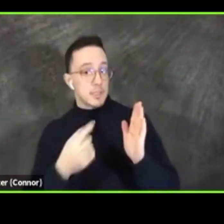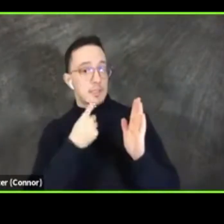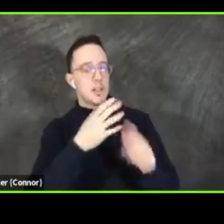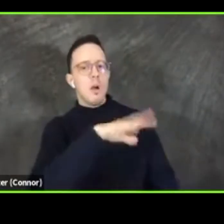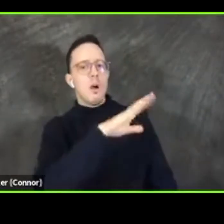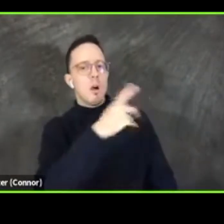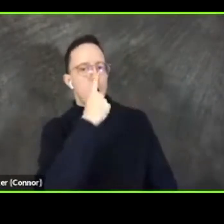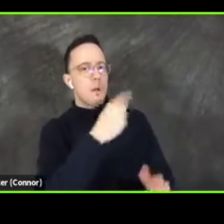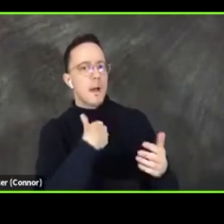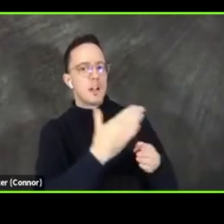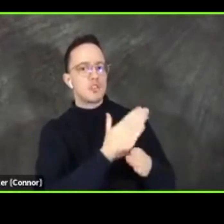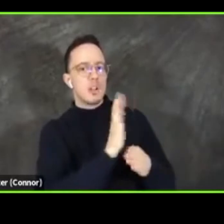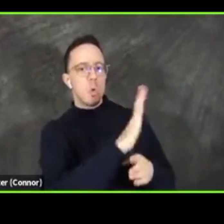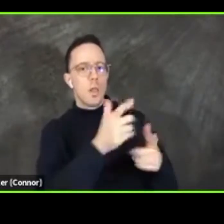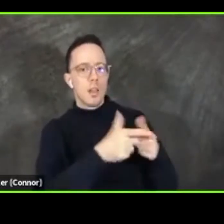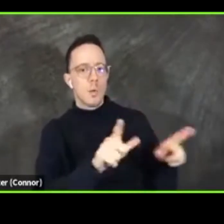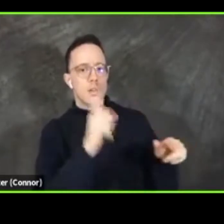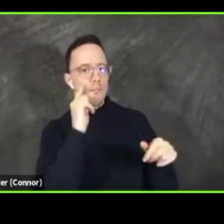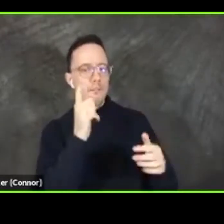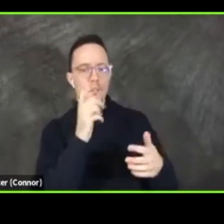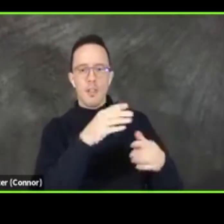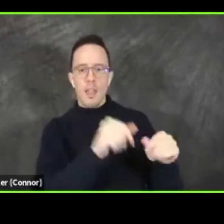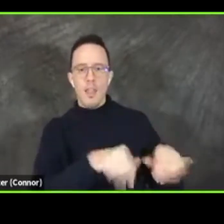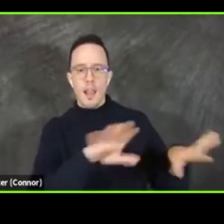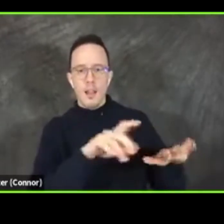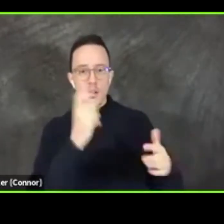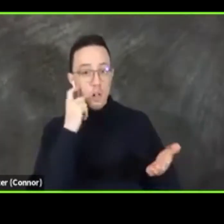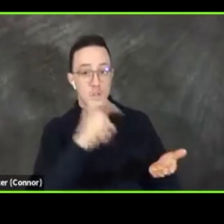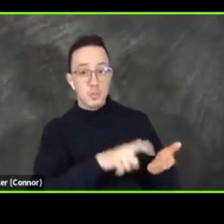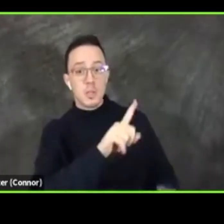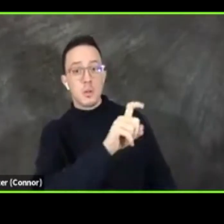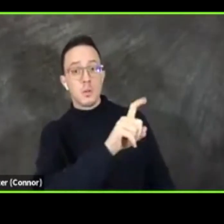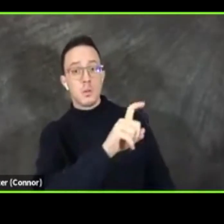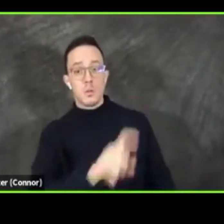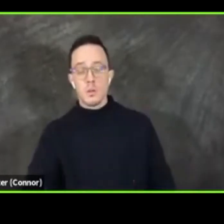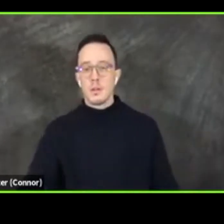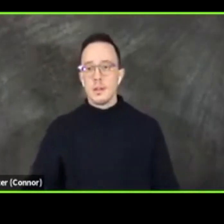“PROTOCOLS.” AT THIS TIME, THESE ARE MATERIALS THAT WE DO NOT SHARE BECAUSE,